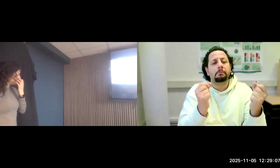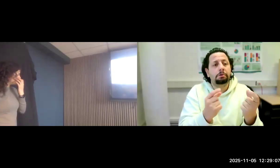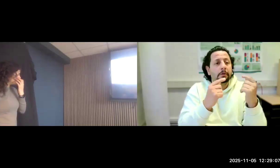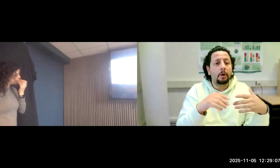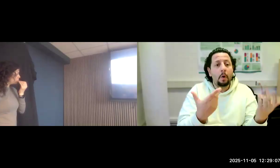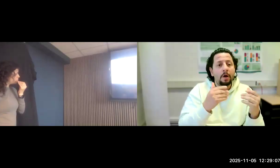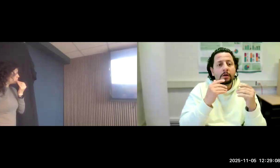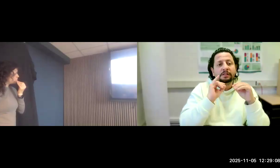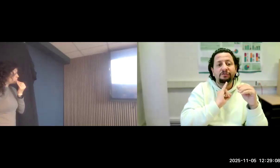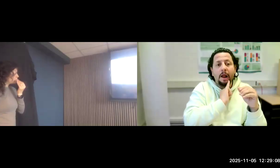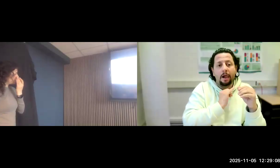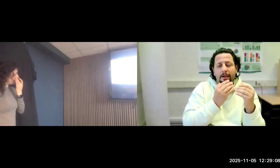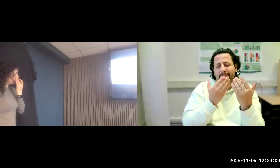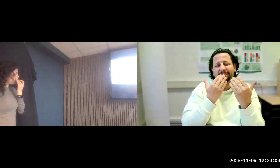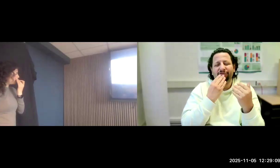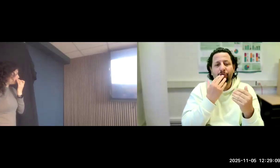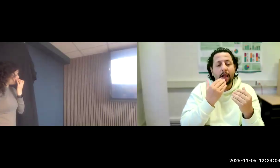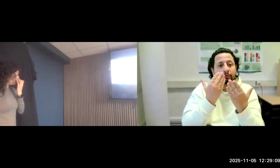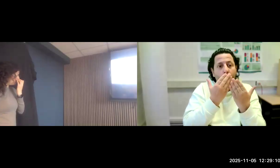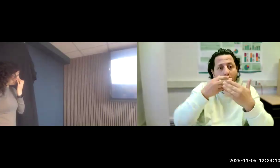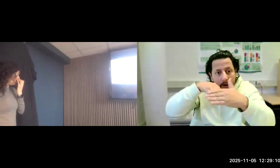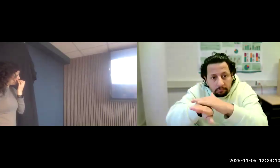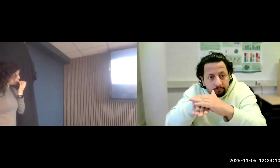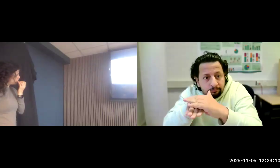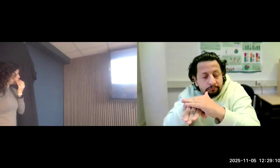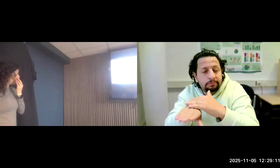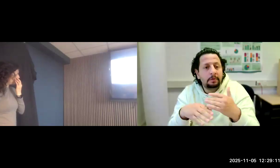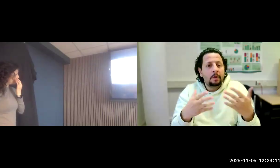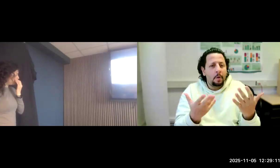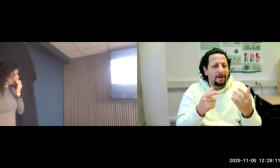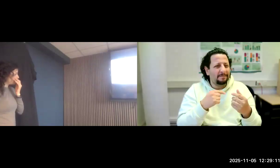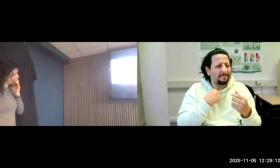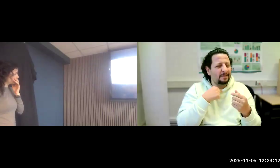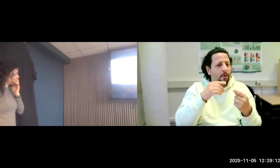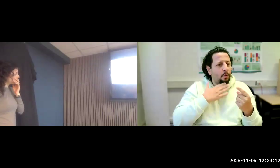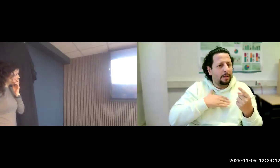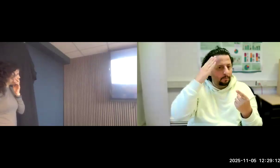Or if it's… uh… decreasing in usage.